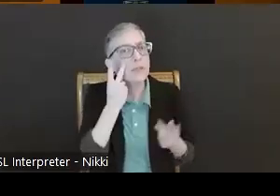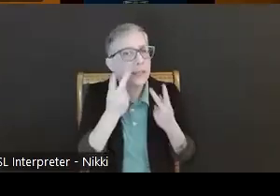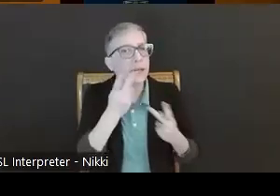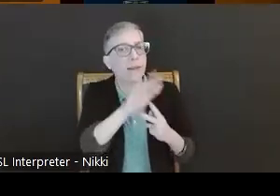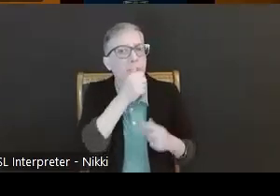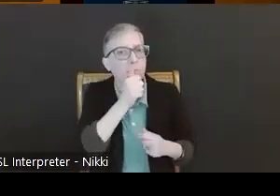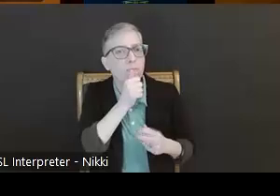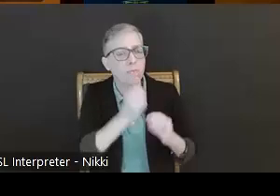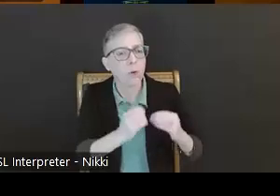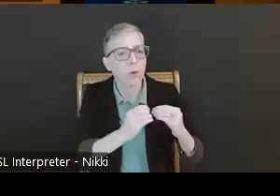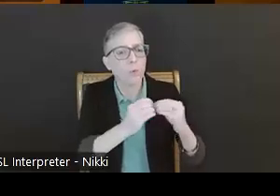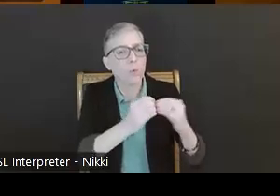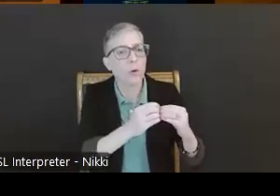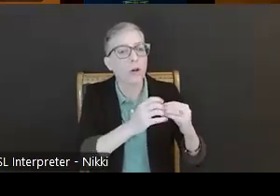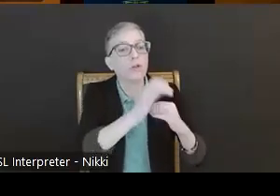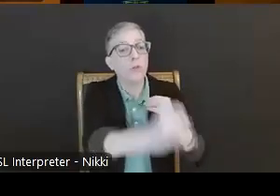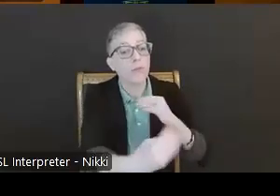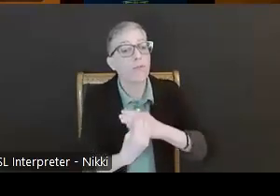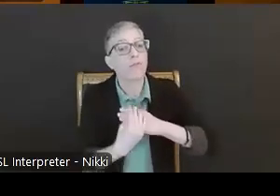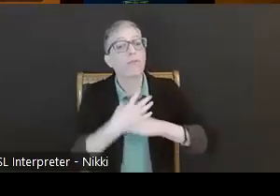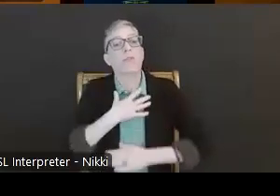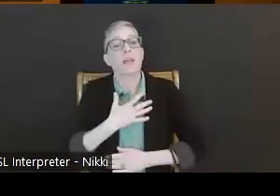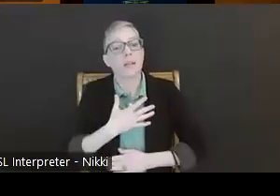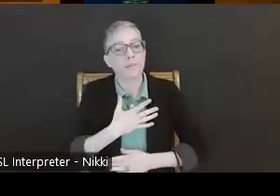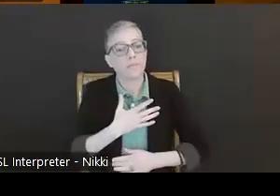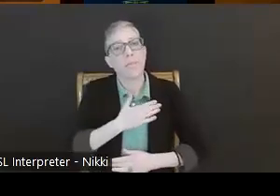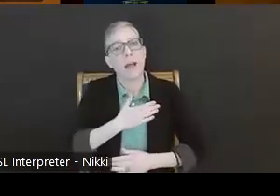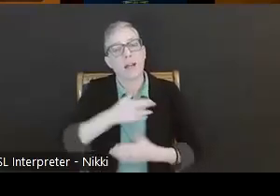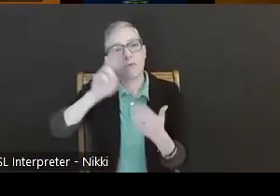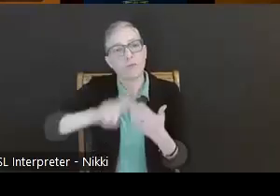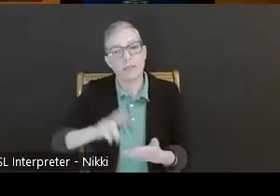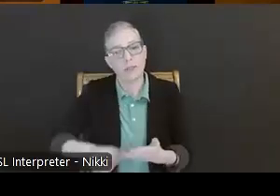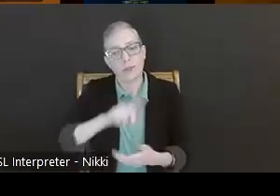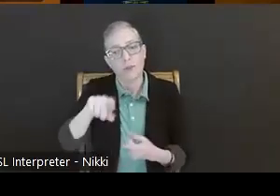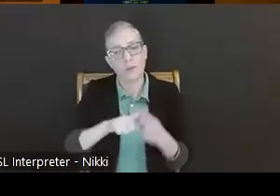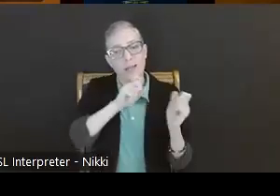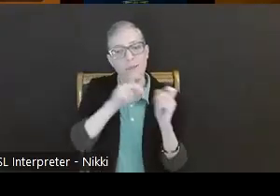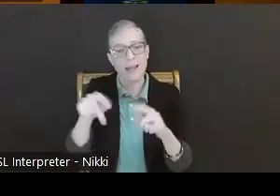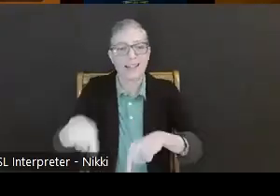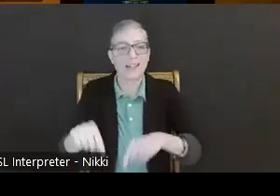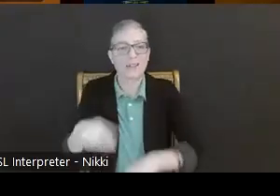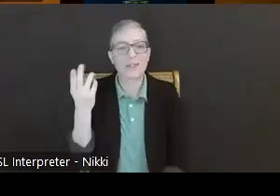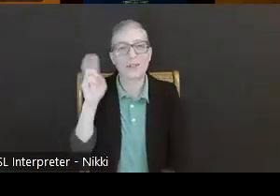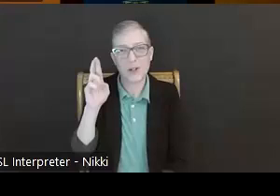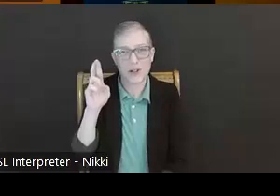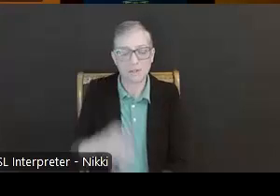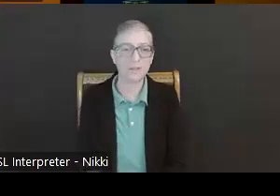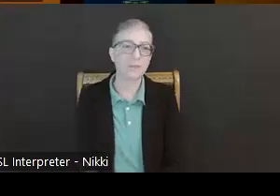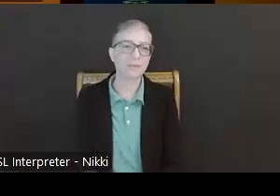research as came back over to u ofr to complete my fellowship and so to contextualize cancer a